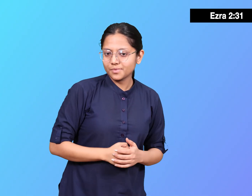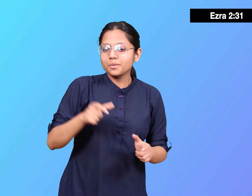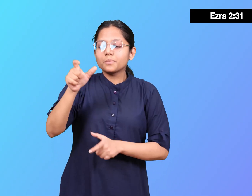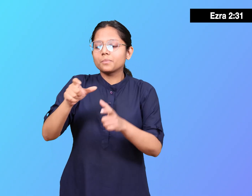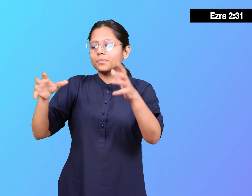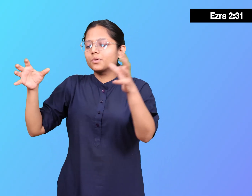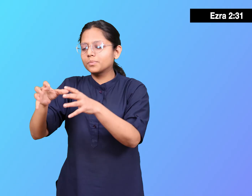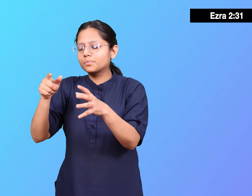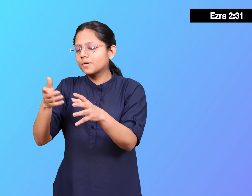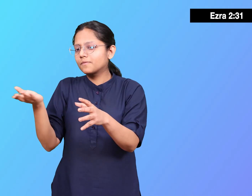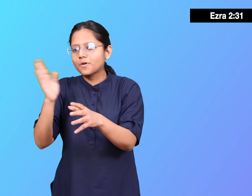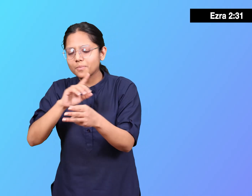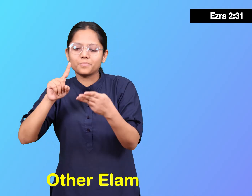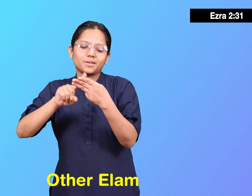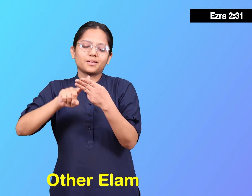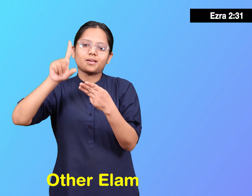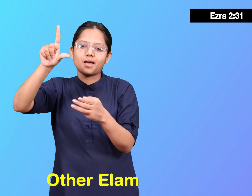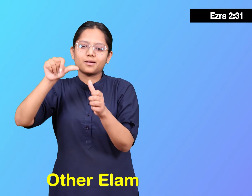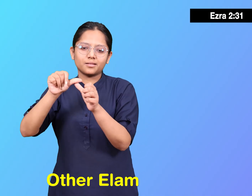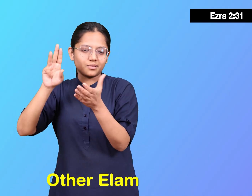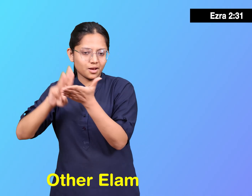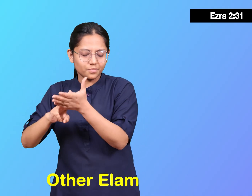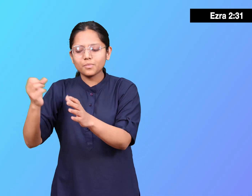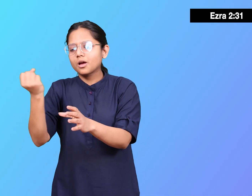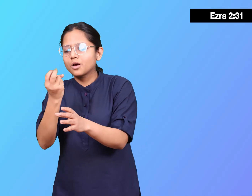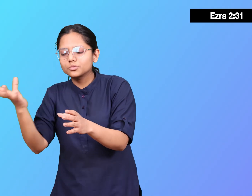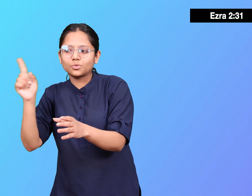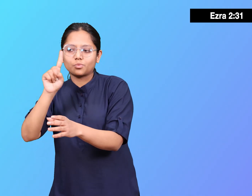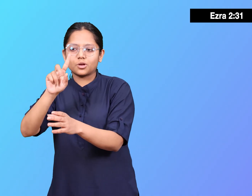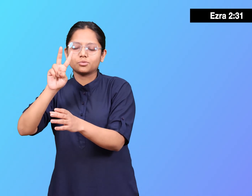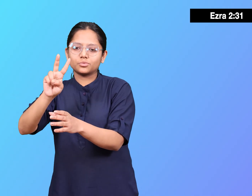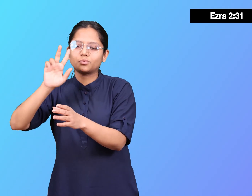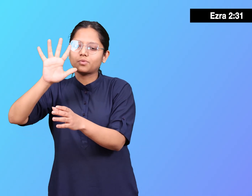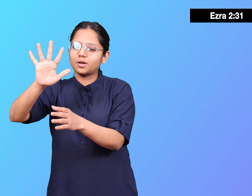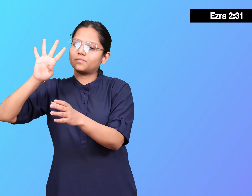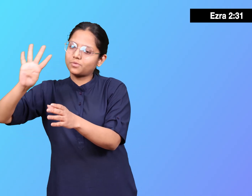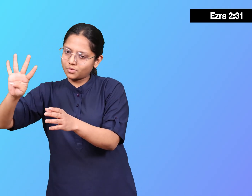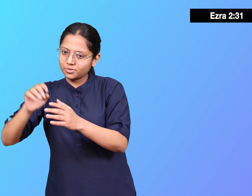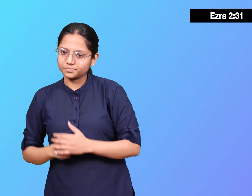from the other town named Elam: 1254